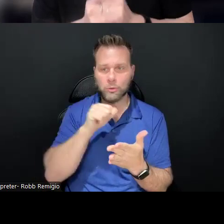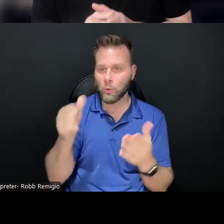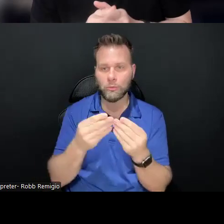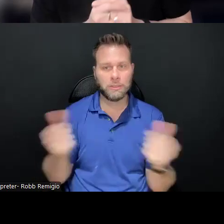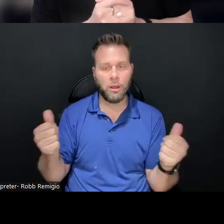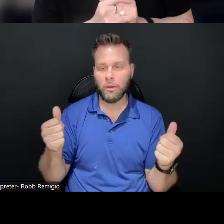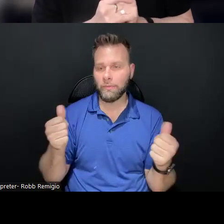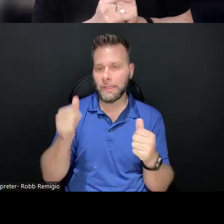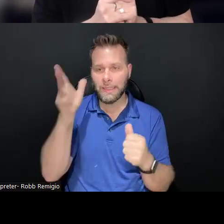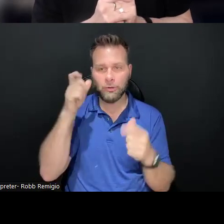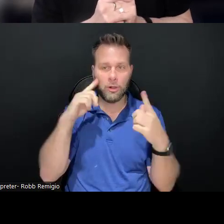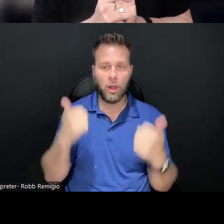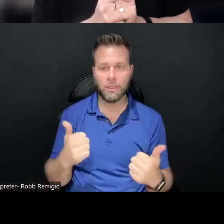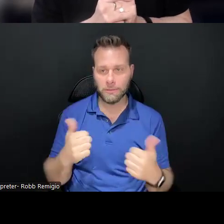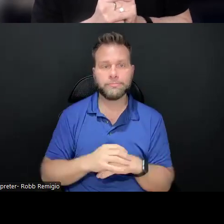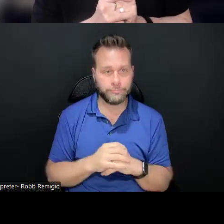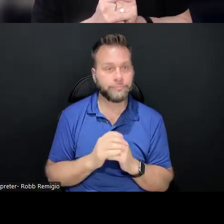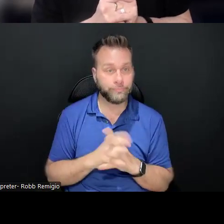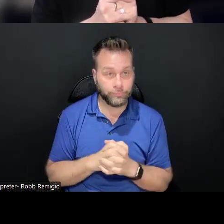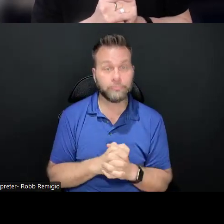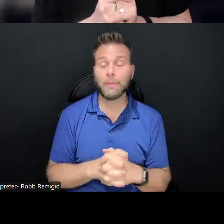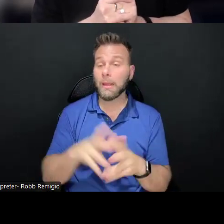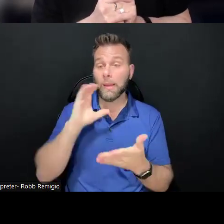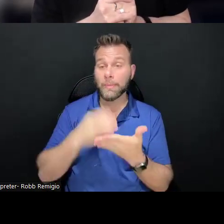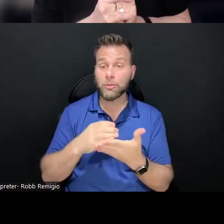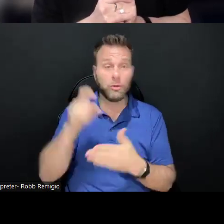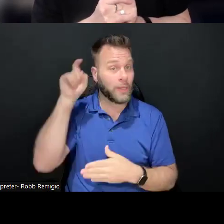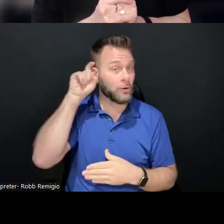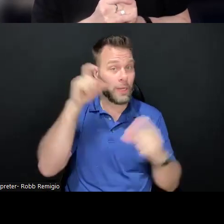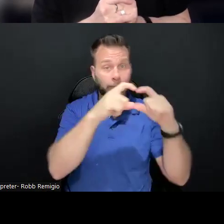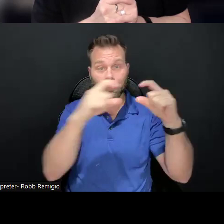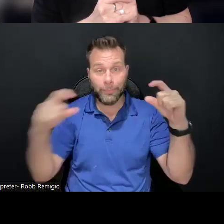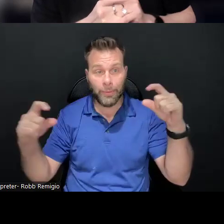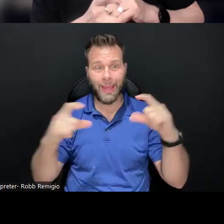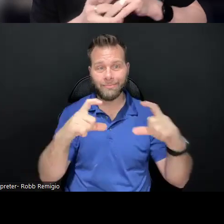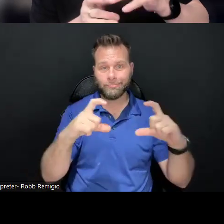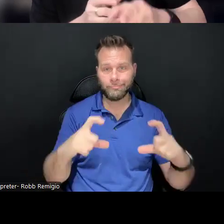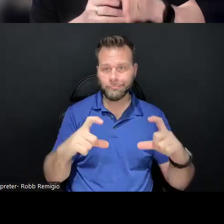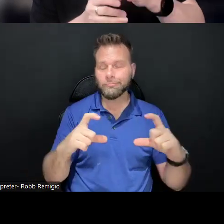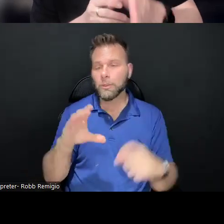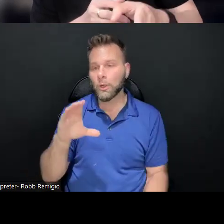So, some pictures of hearing aids and a cut-away diagram of a